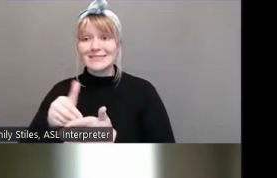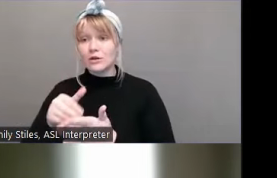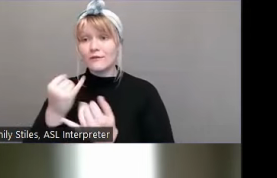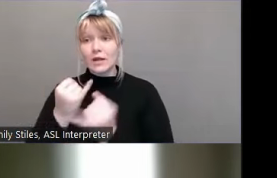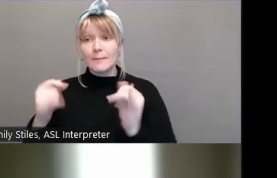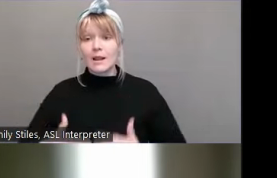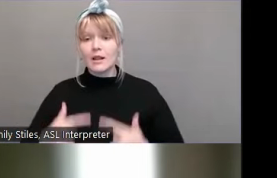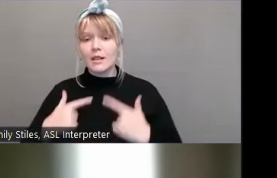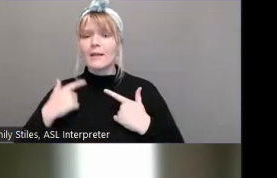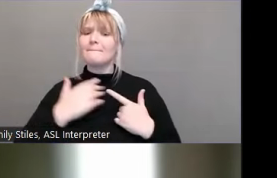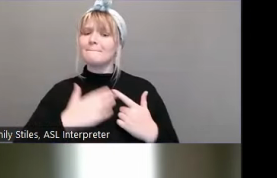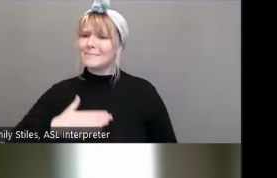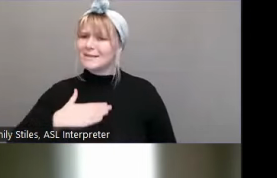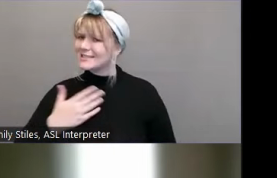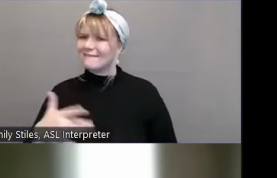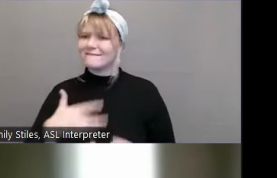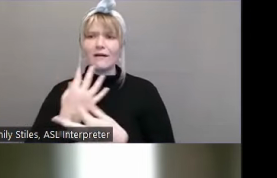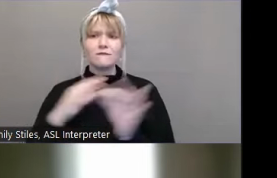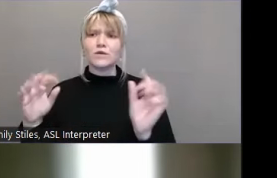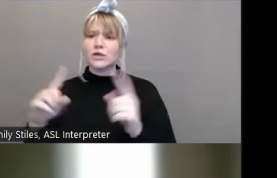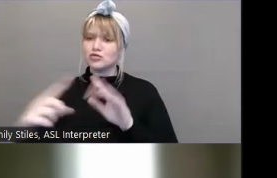check out the link that’s provided on the slide.